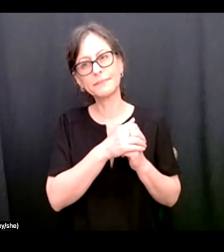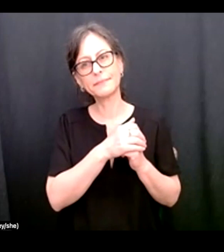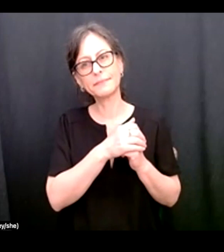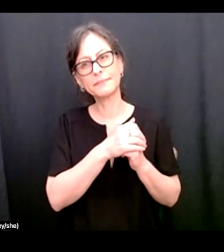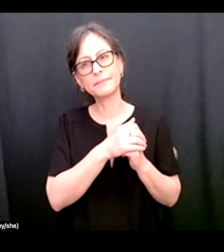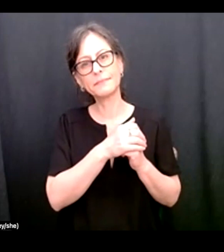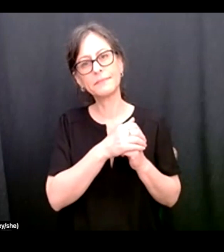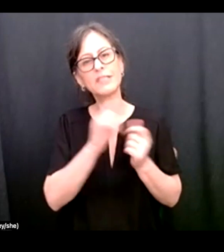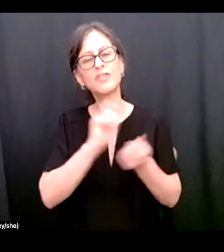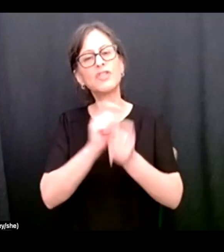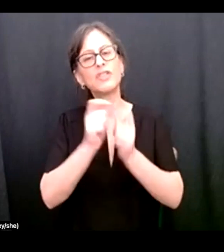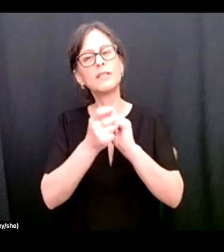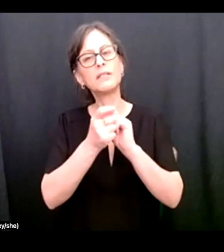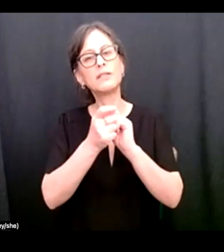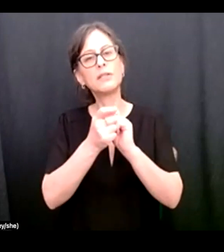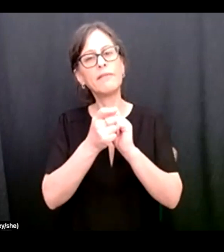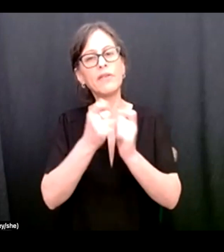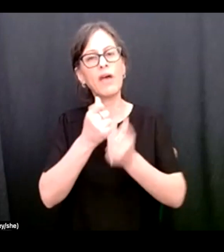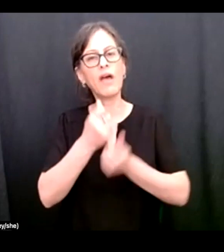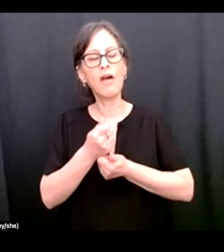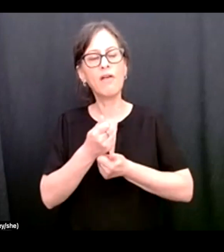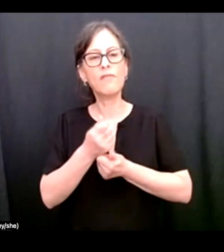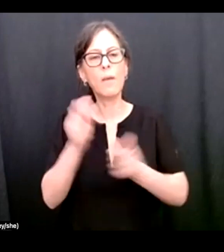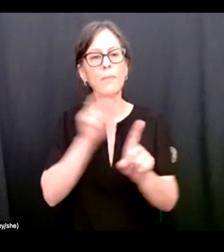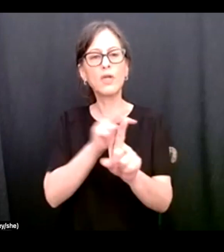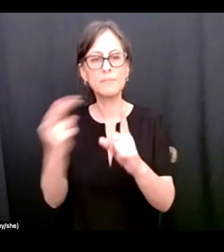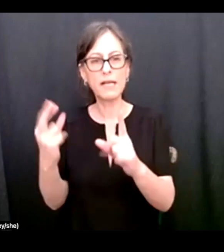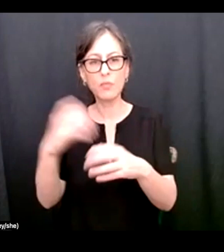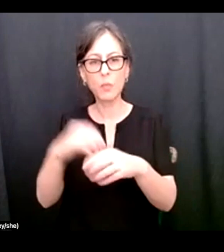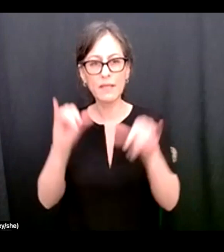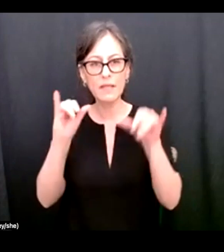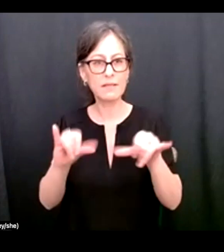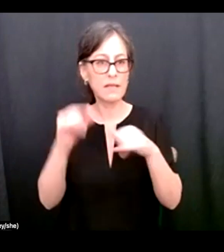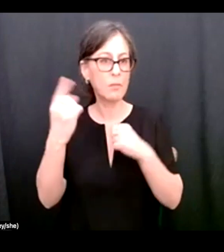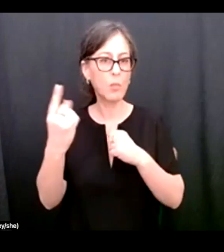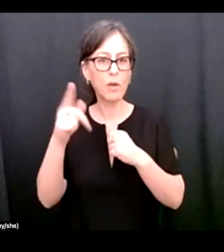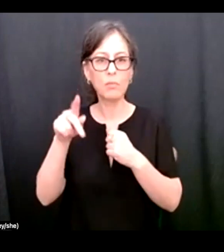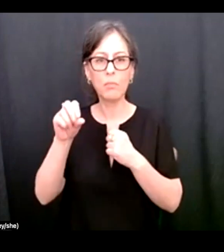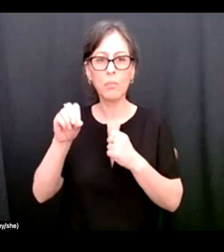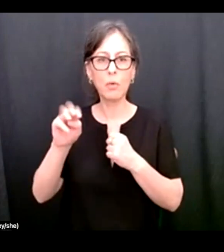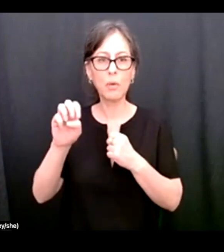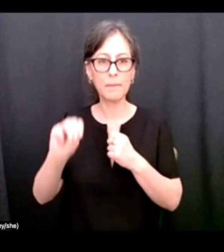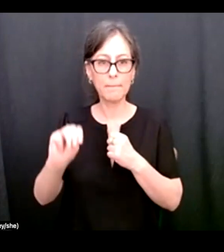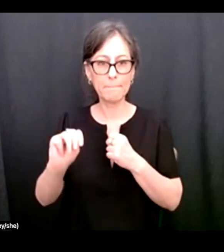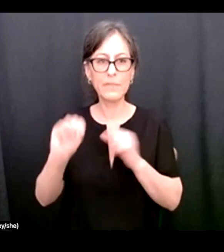perspective within one poem, so you know, you could have kind of a present-sense narration